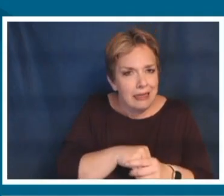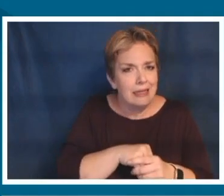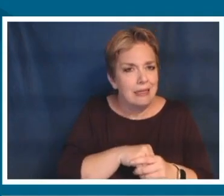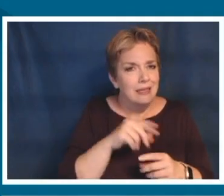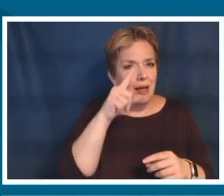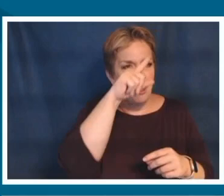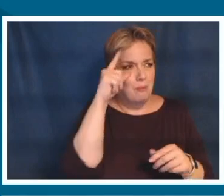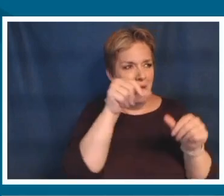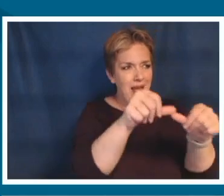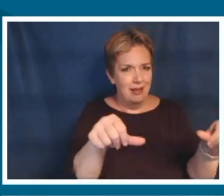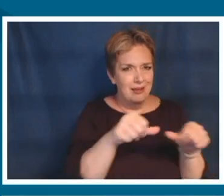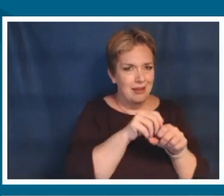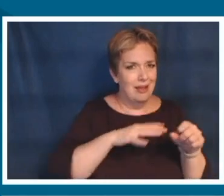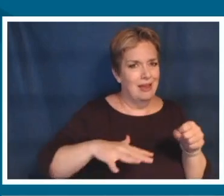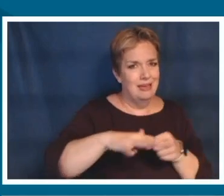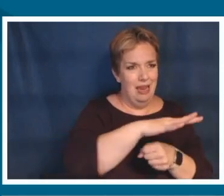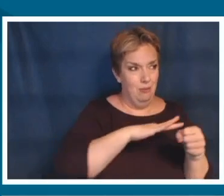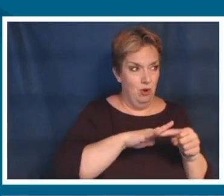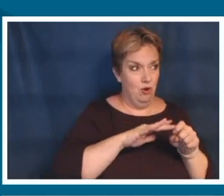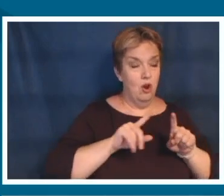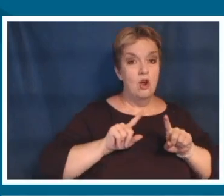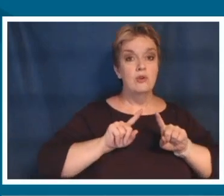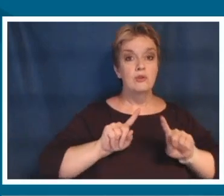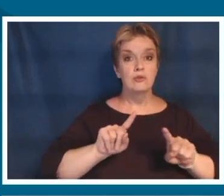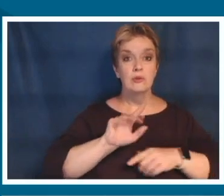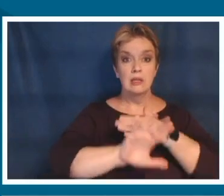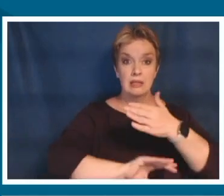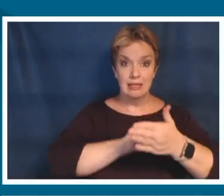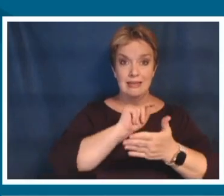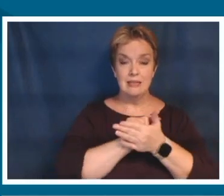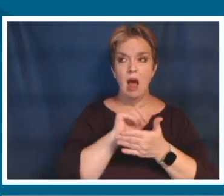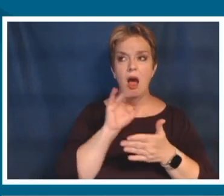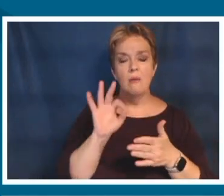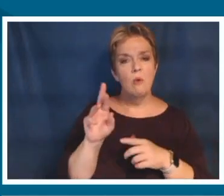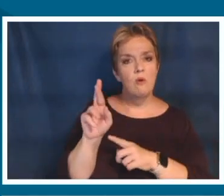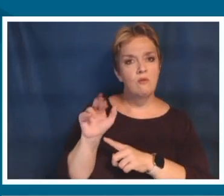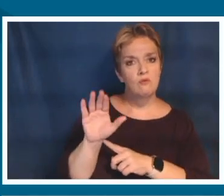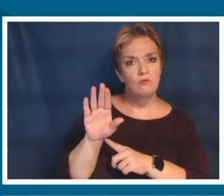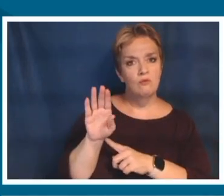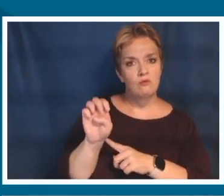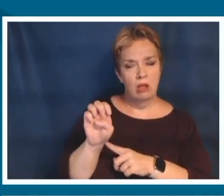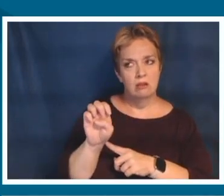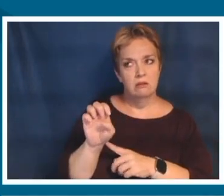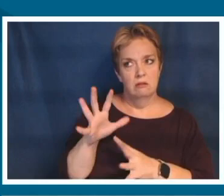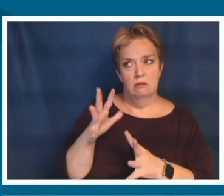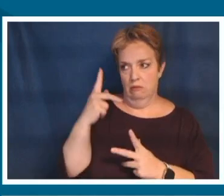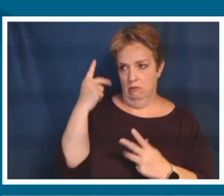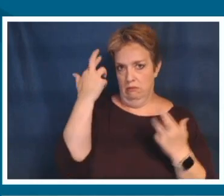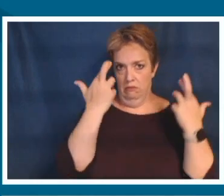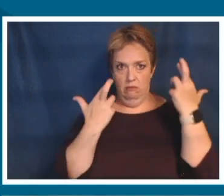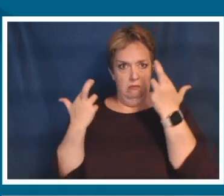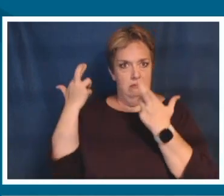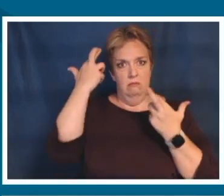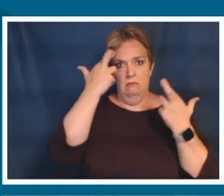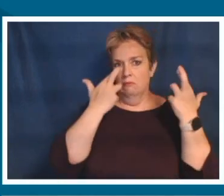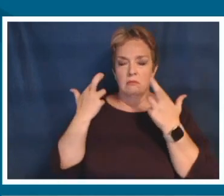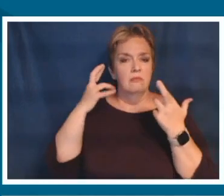in an era of racial reckoning you know we were we put this in in february 2021